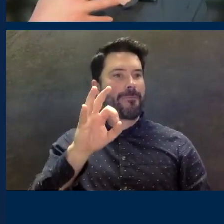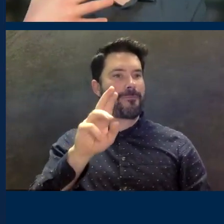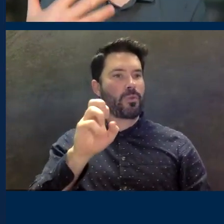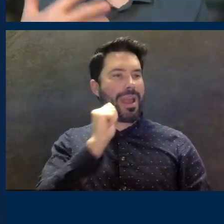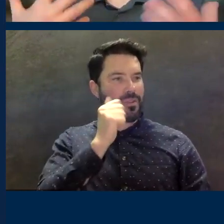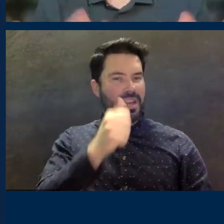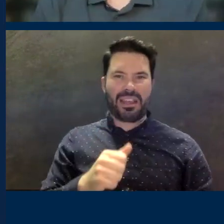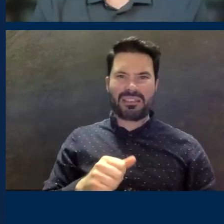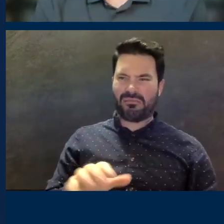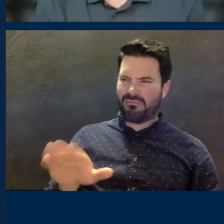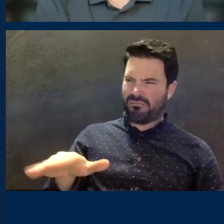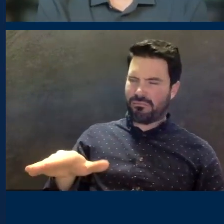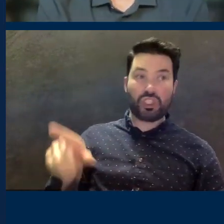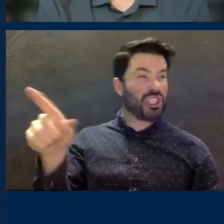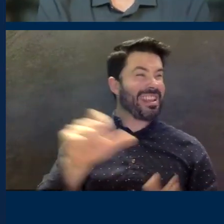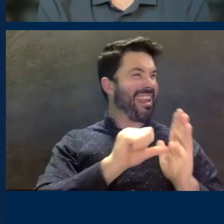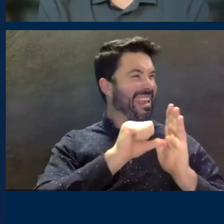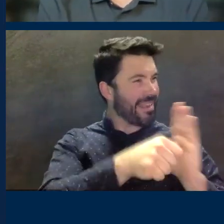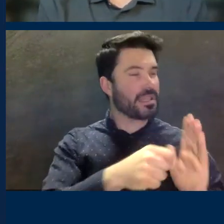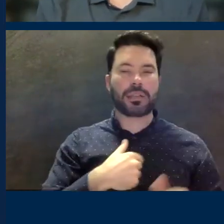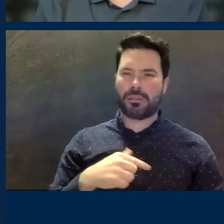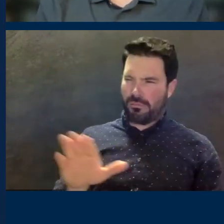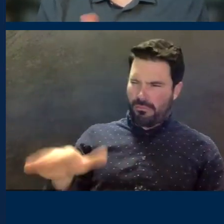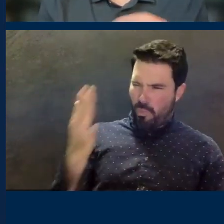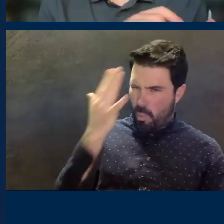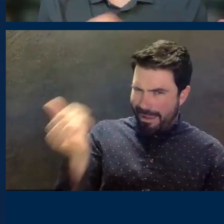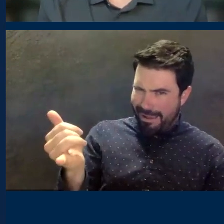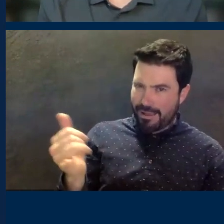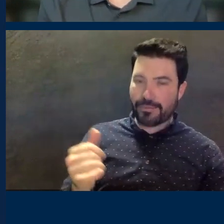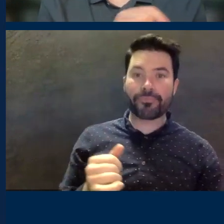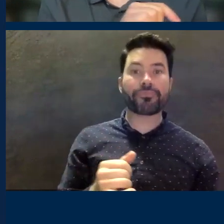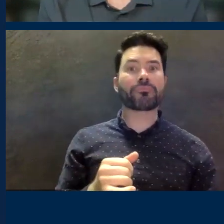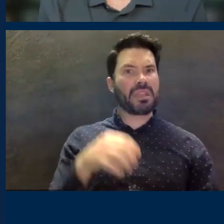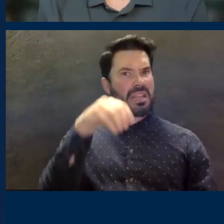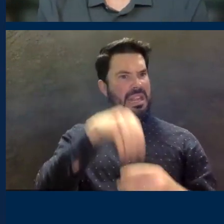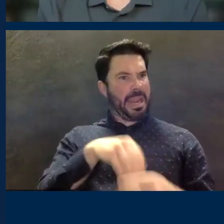And she emphasized it. Why are you doing that? And she said it was in my pamphlet. It was bolded.